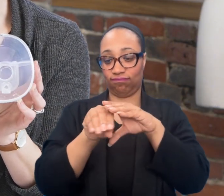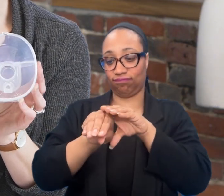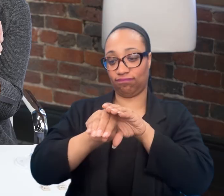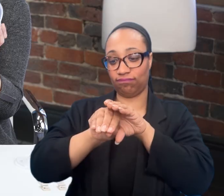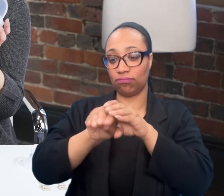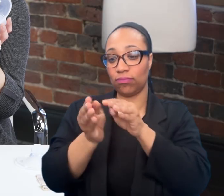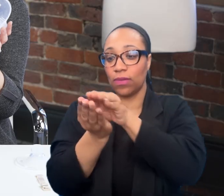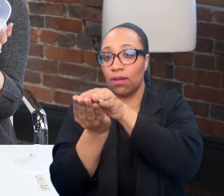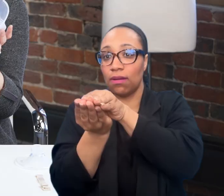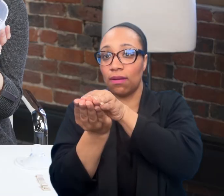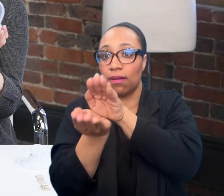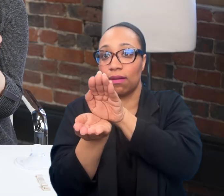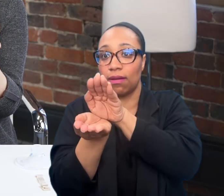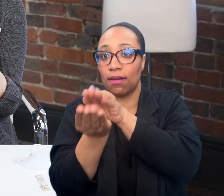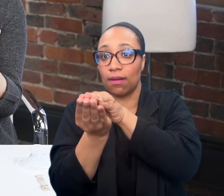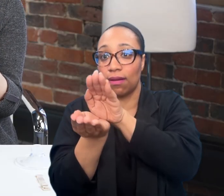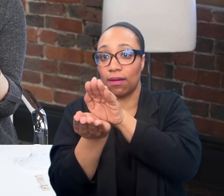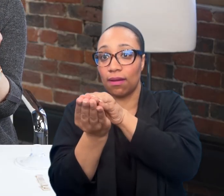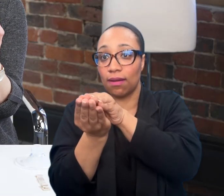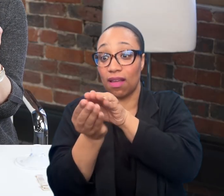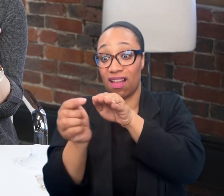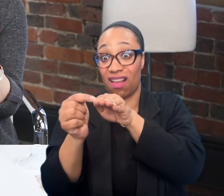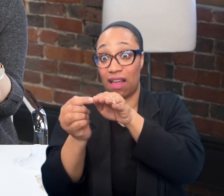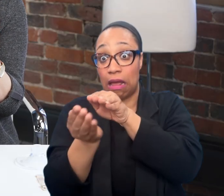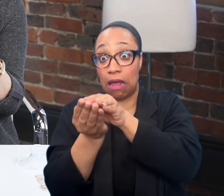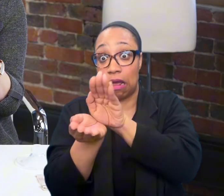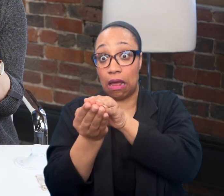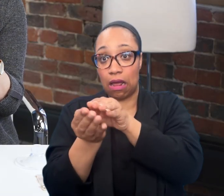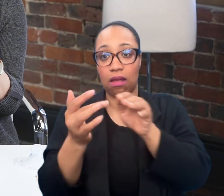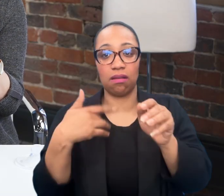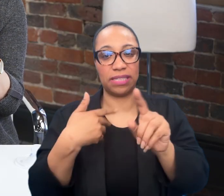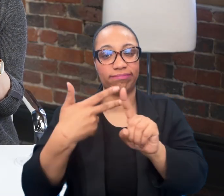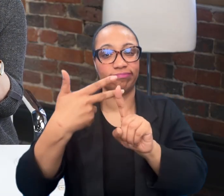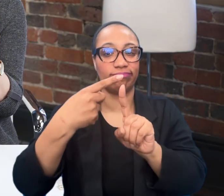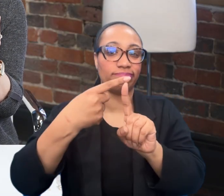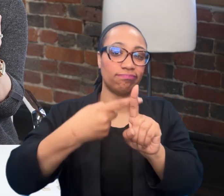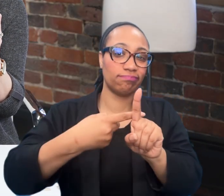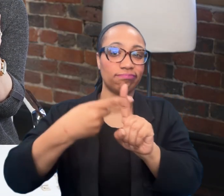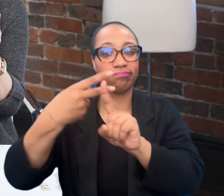replaced around every 1 to 3 months depending on use and that's because it has an opening at the